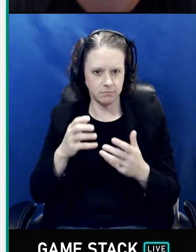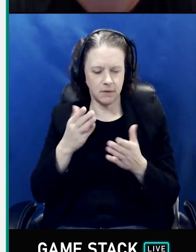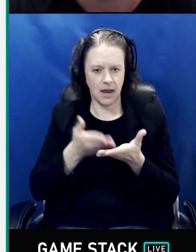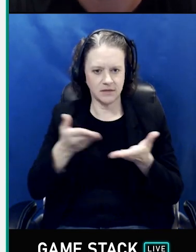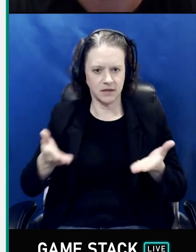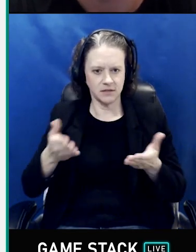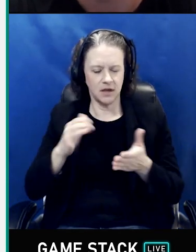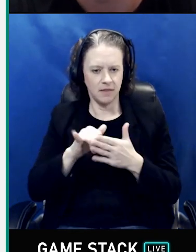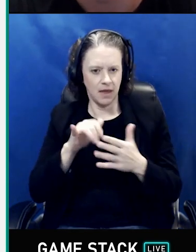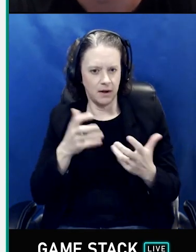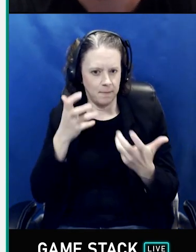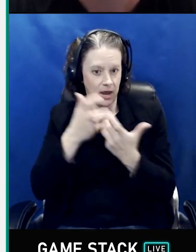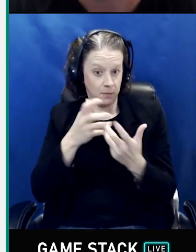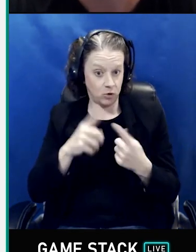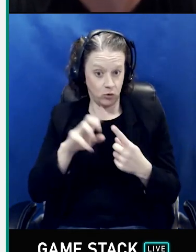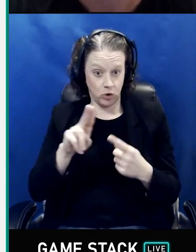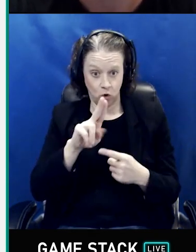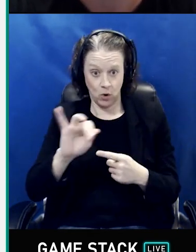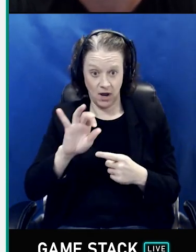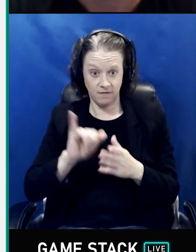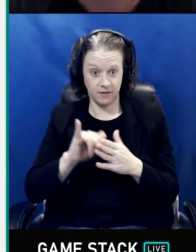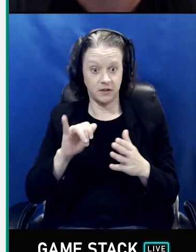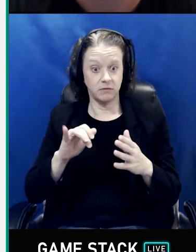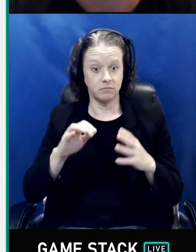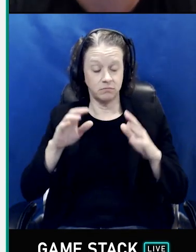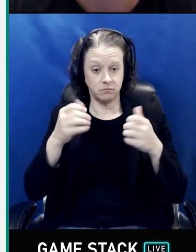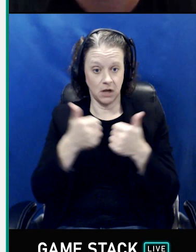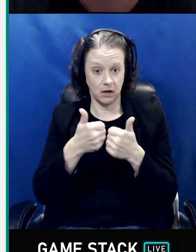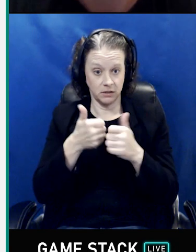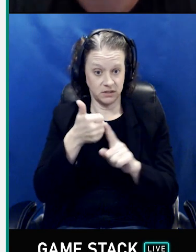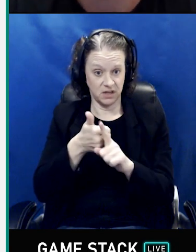the title itself. All this happened within about two weeks,